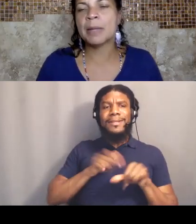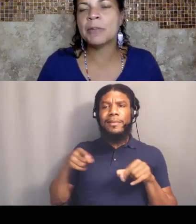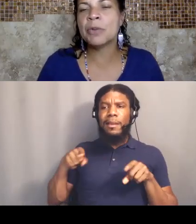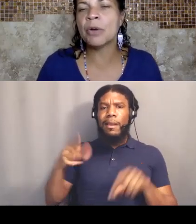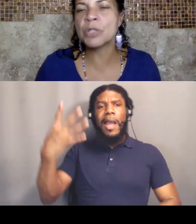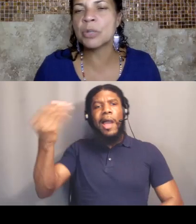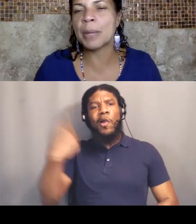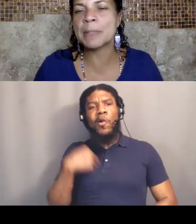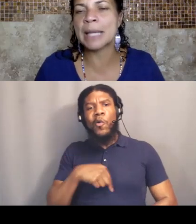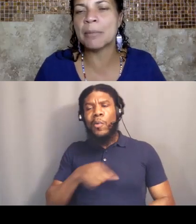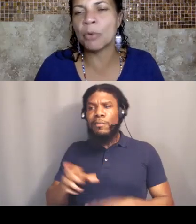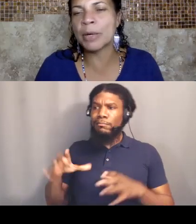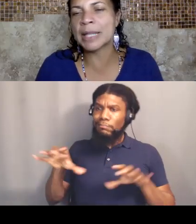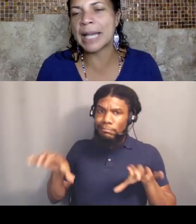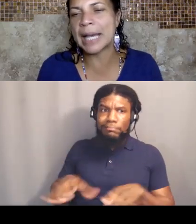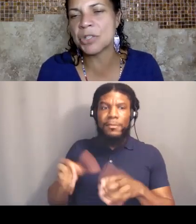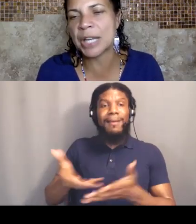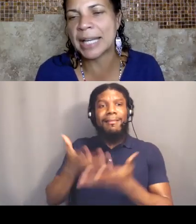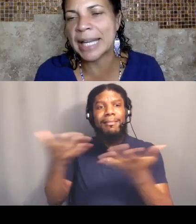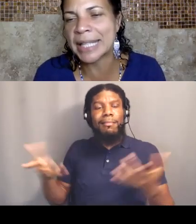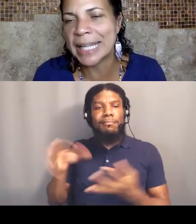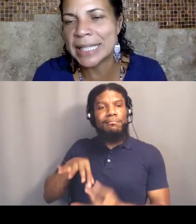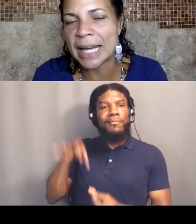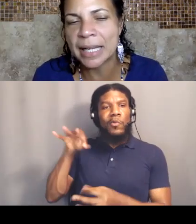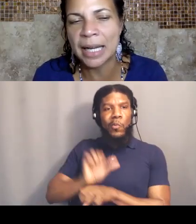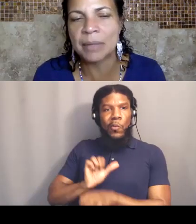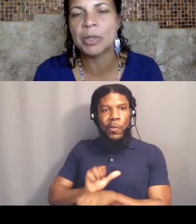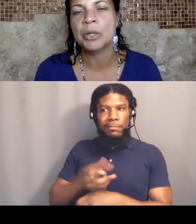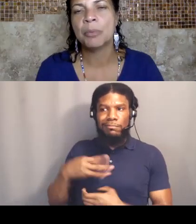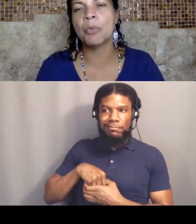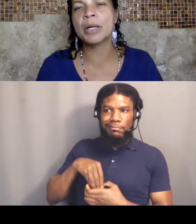If you go to the website morethanahashtagla.com,